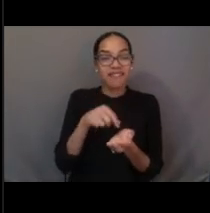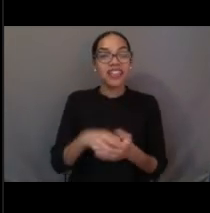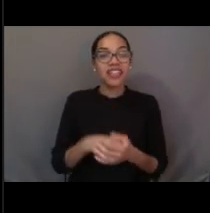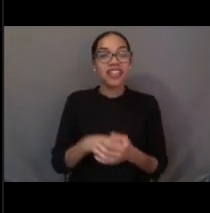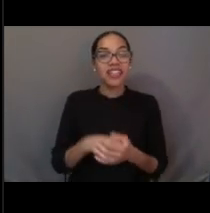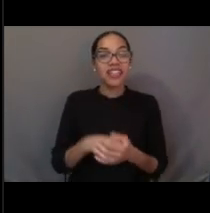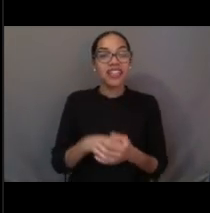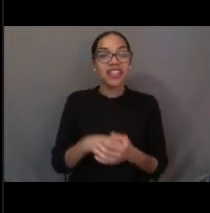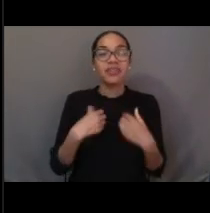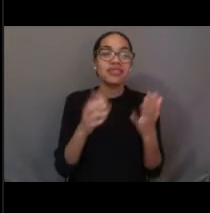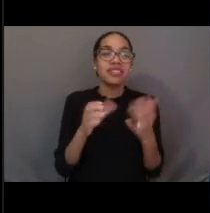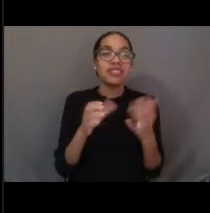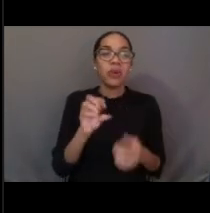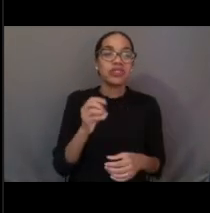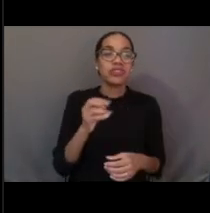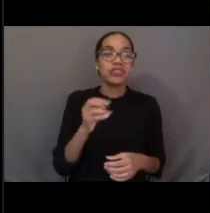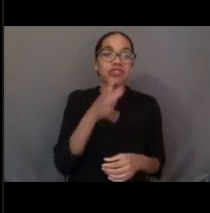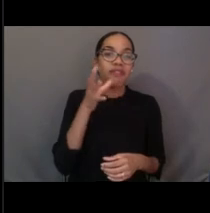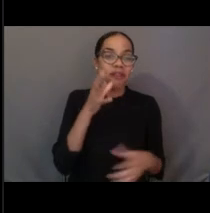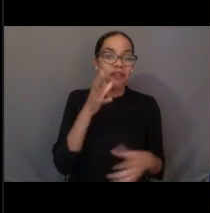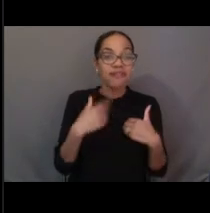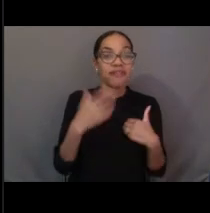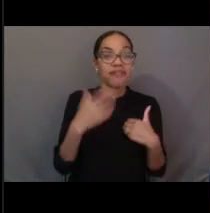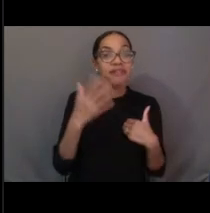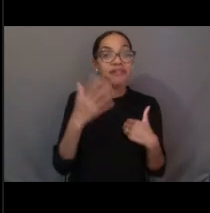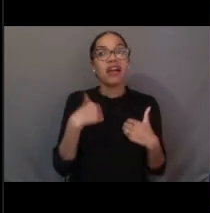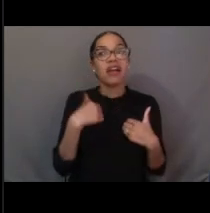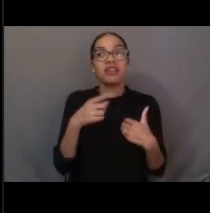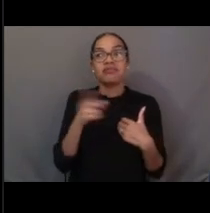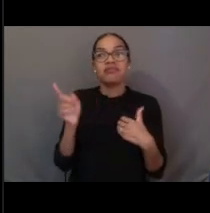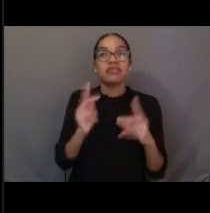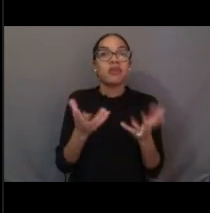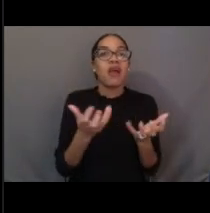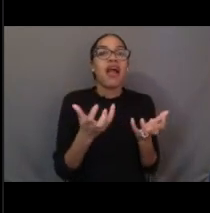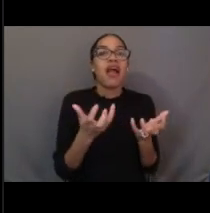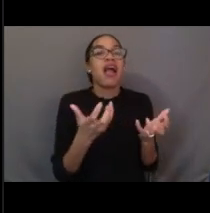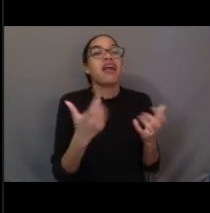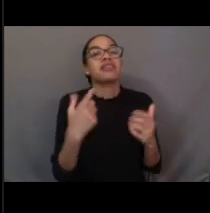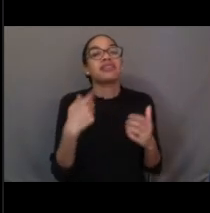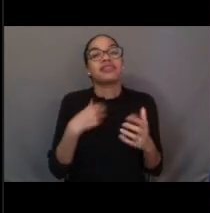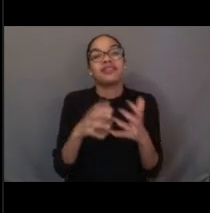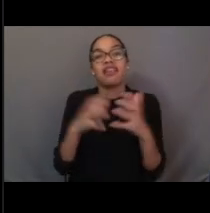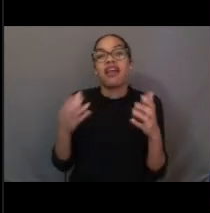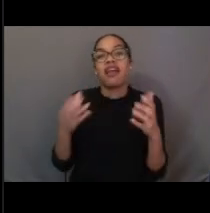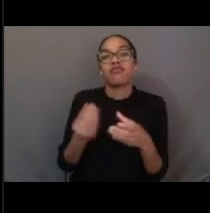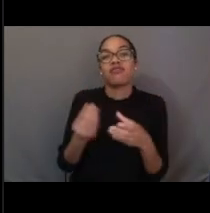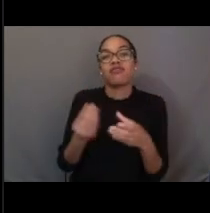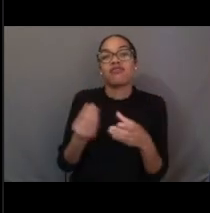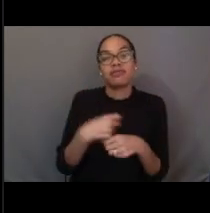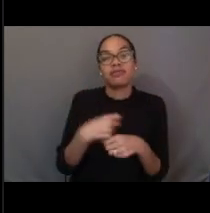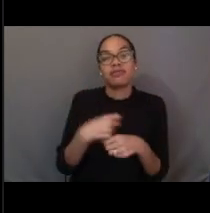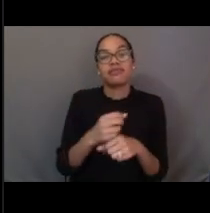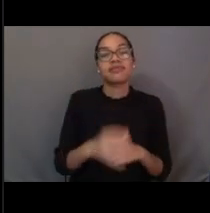Because we need to grow all those oysters to eat. Massachusetts is a pretty small state, but we have a lot of ocean.